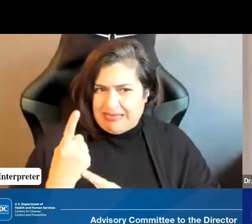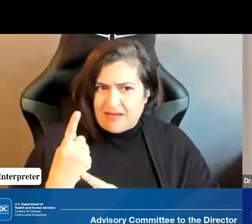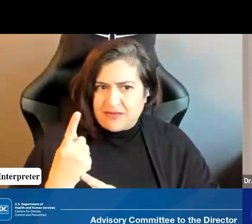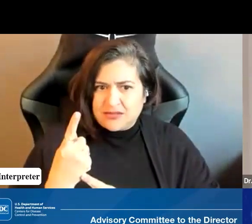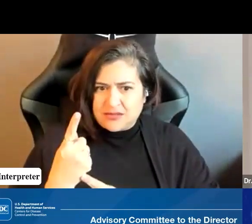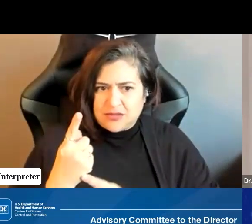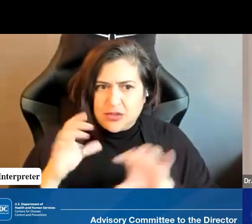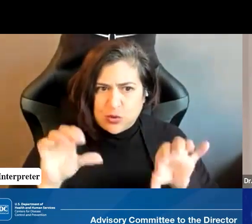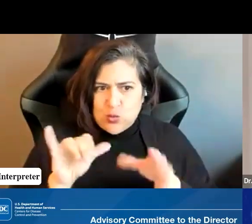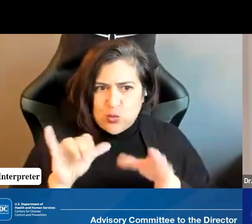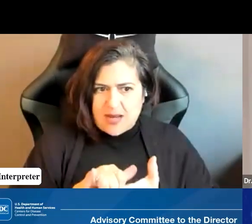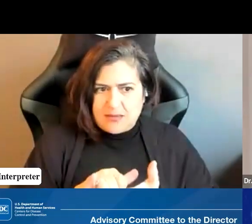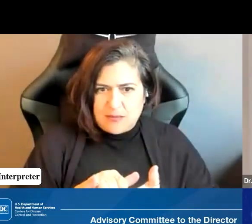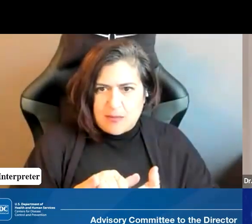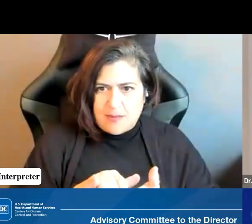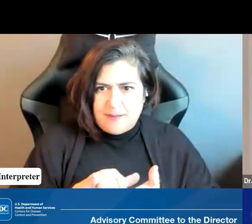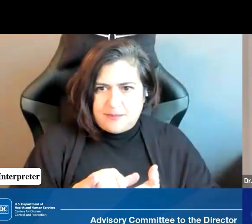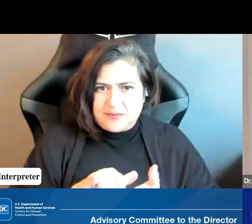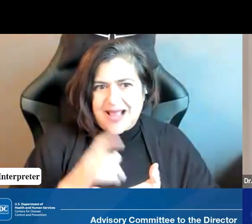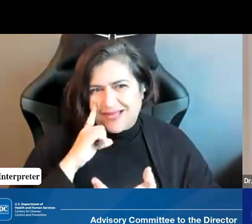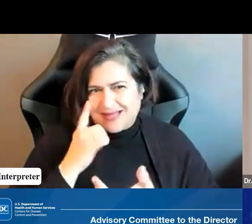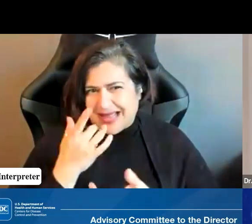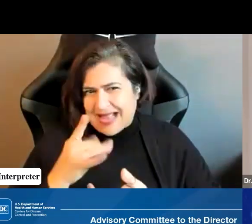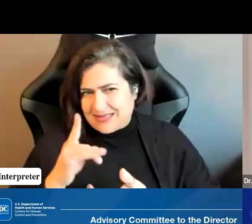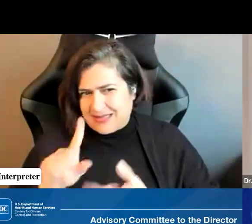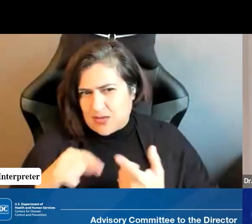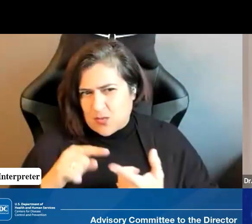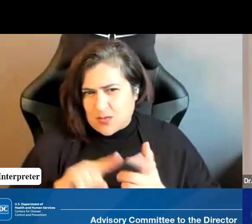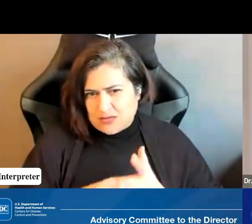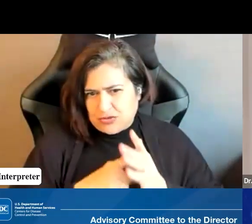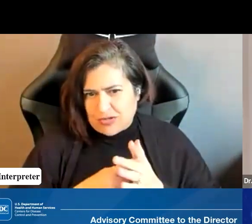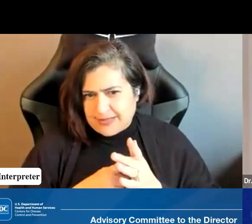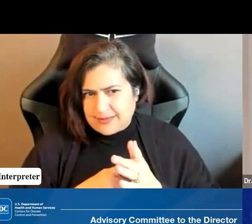I think there were 18 when we first got started with CORE.